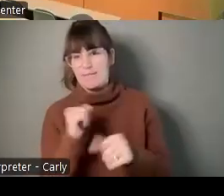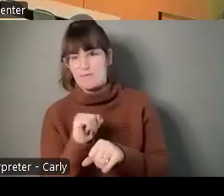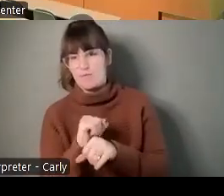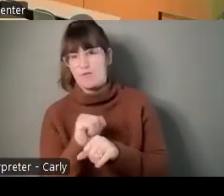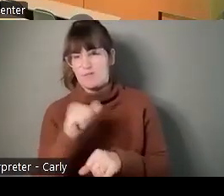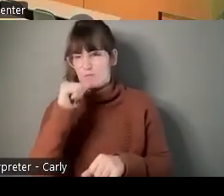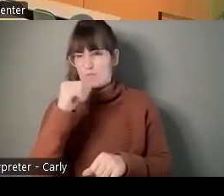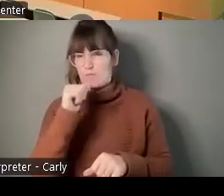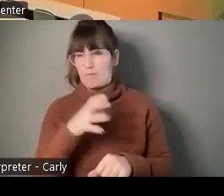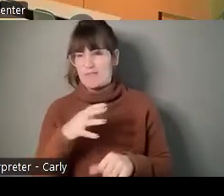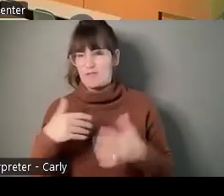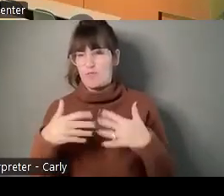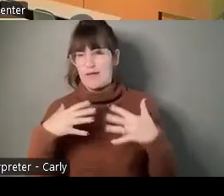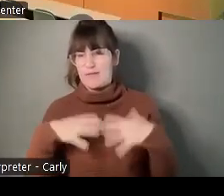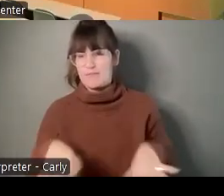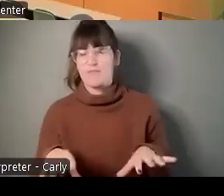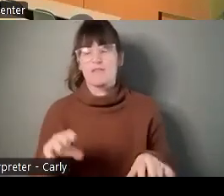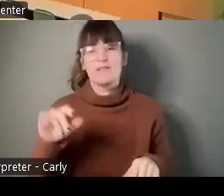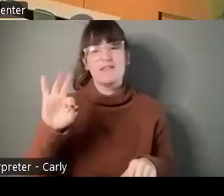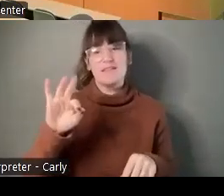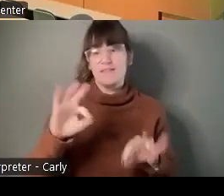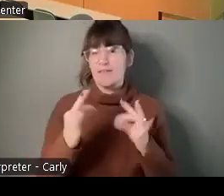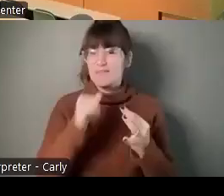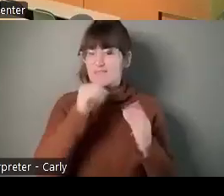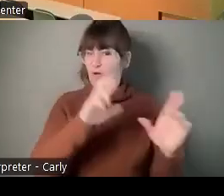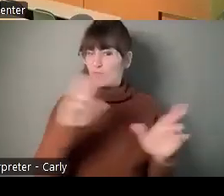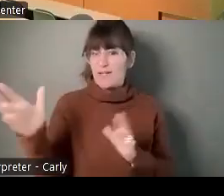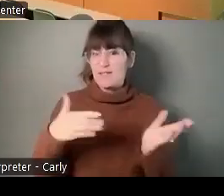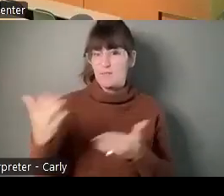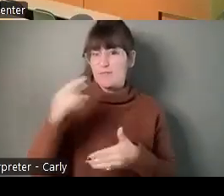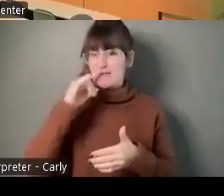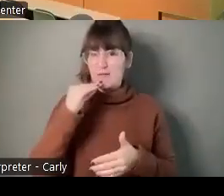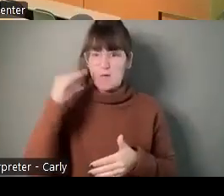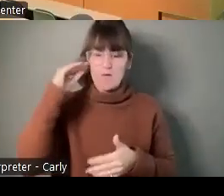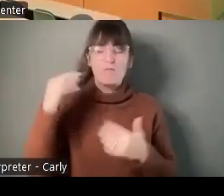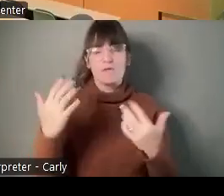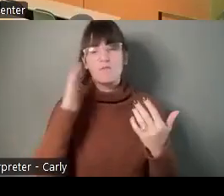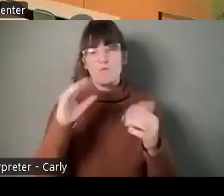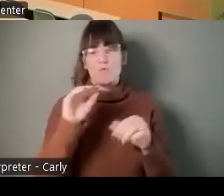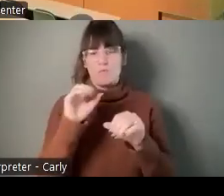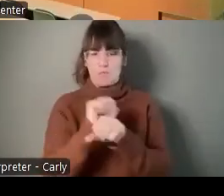isn't ready to take their kid home, like we'll just try and help like work with them more. Um,